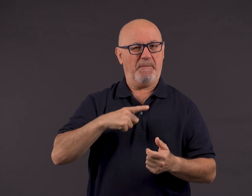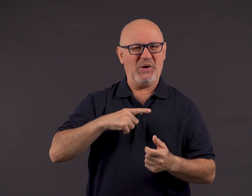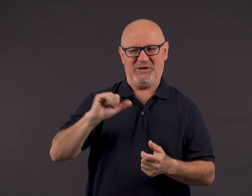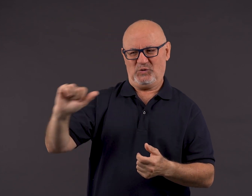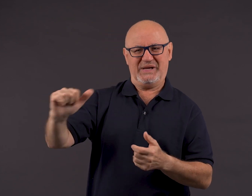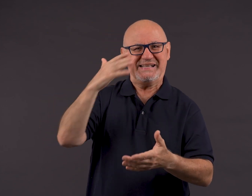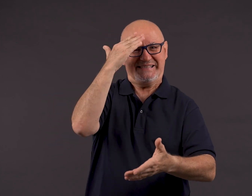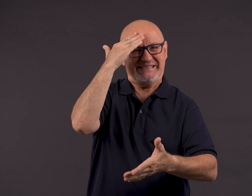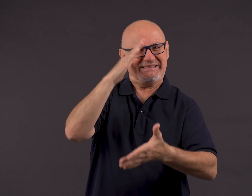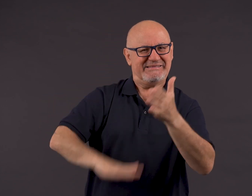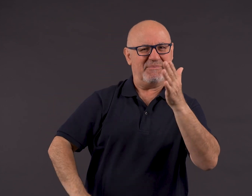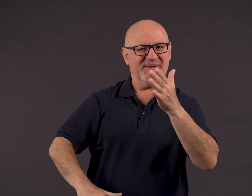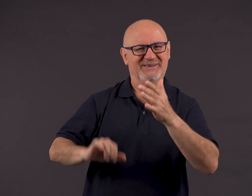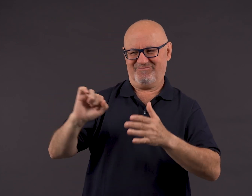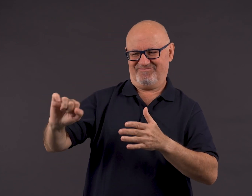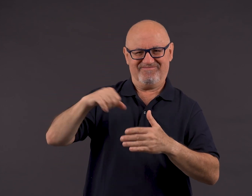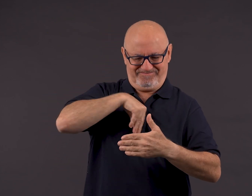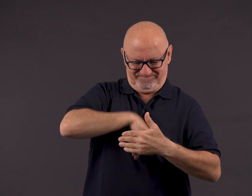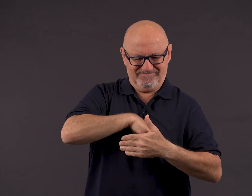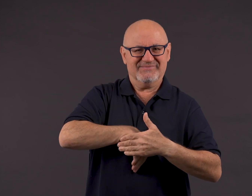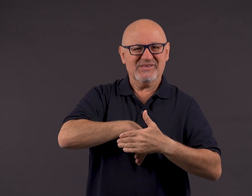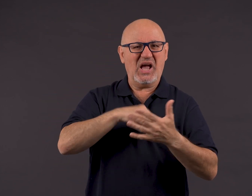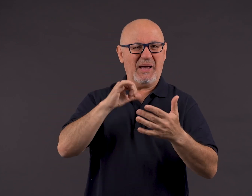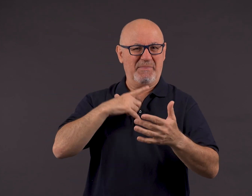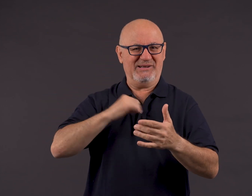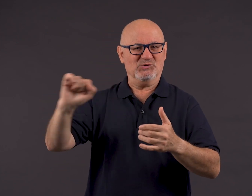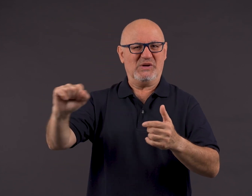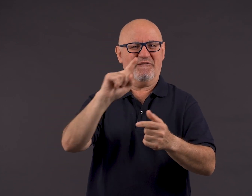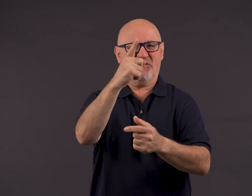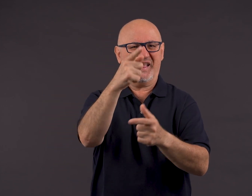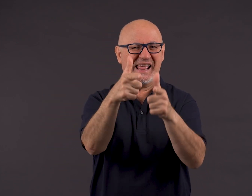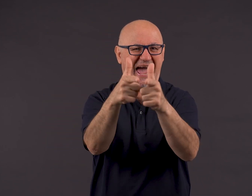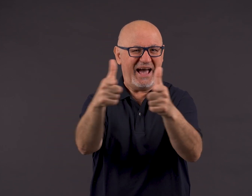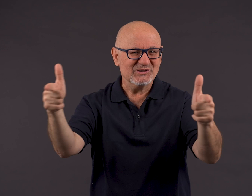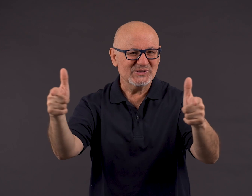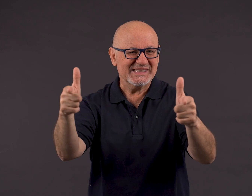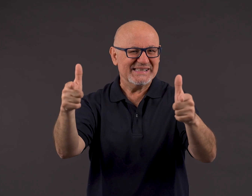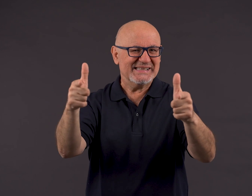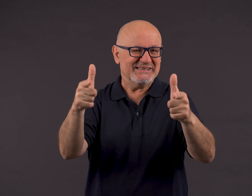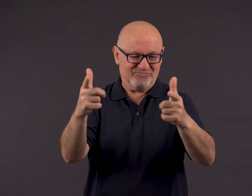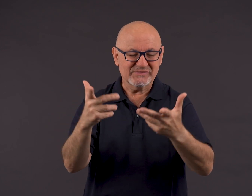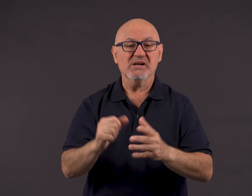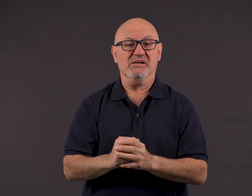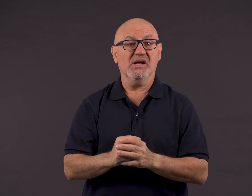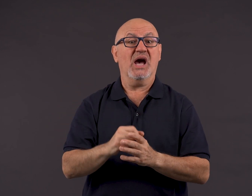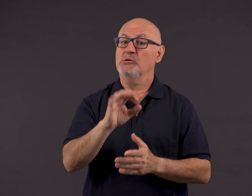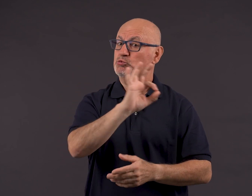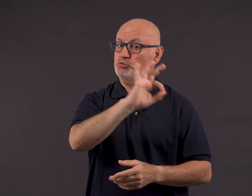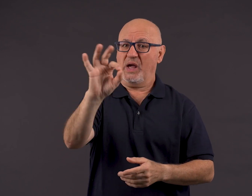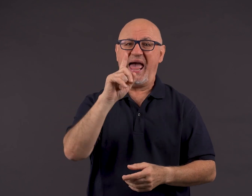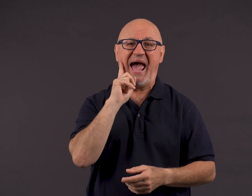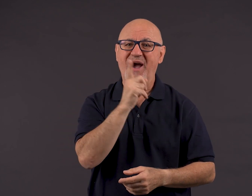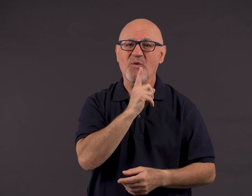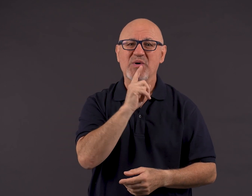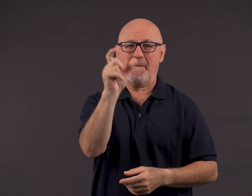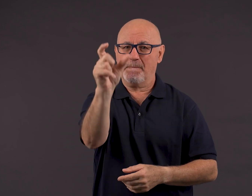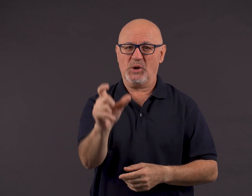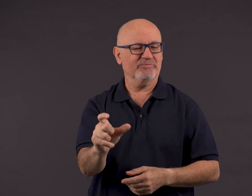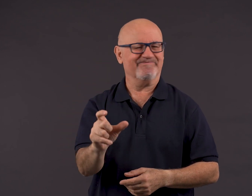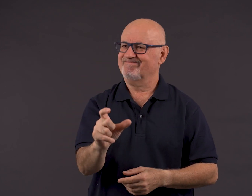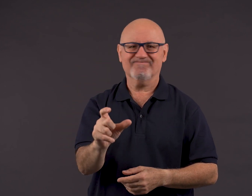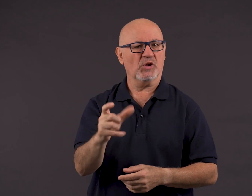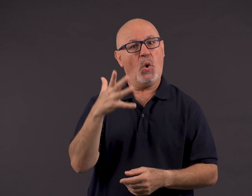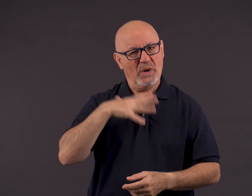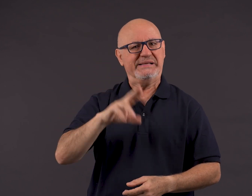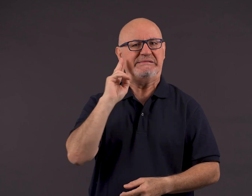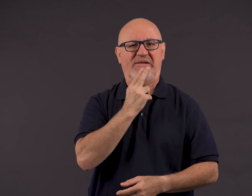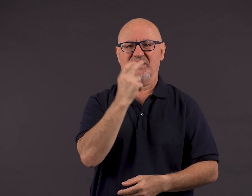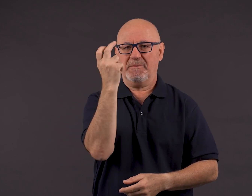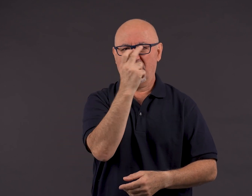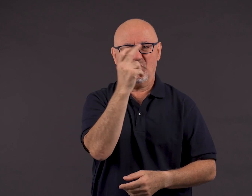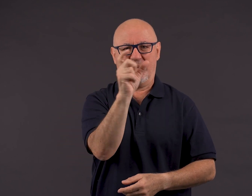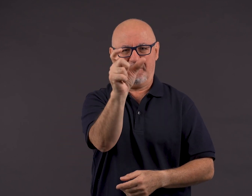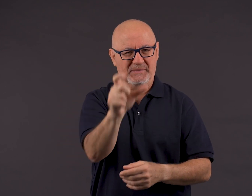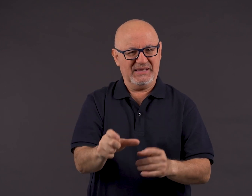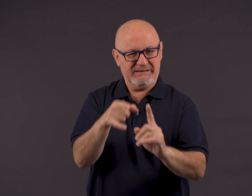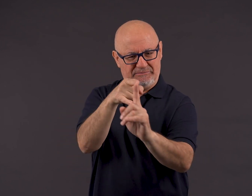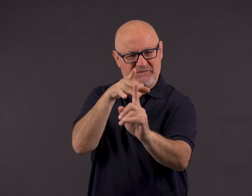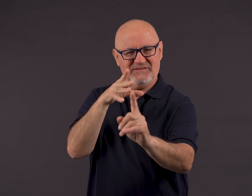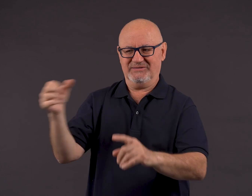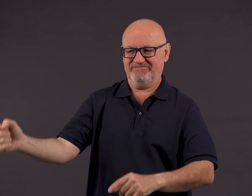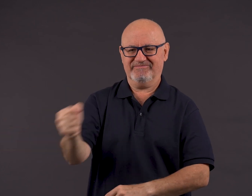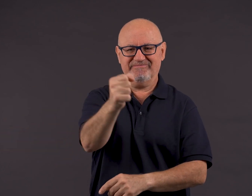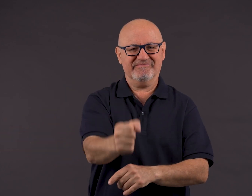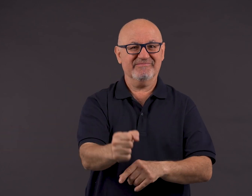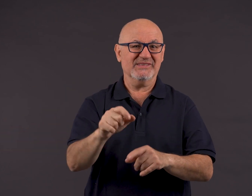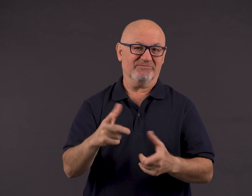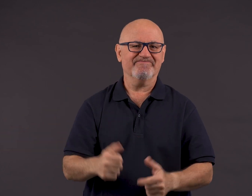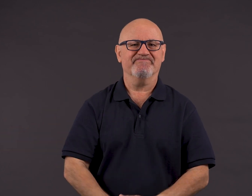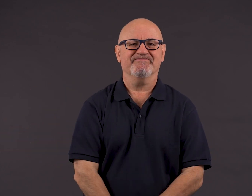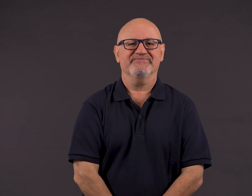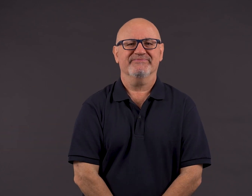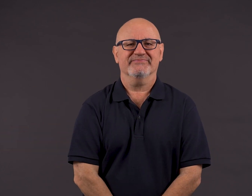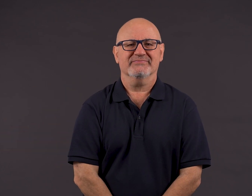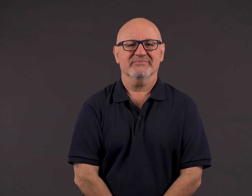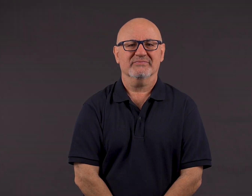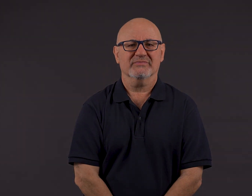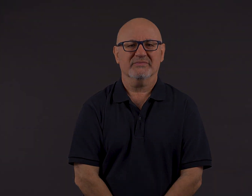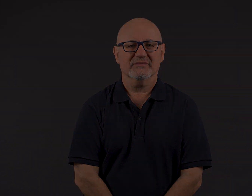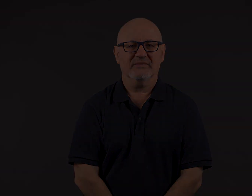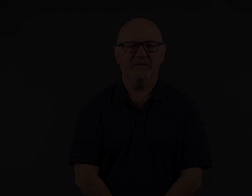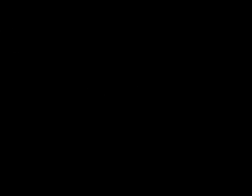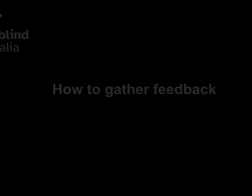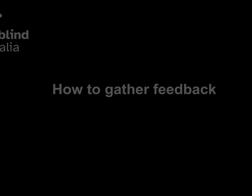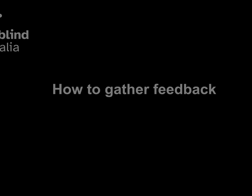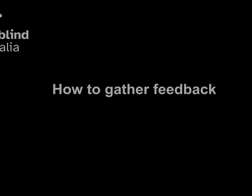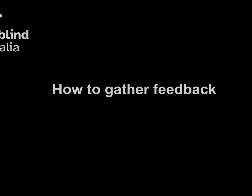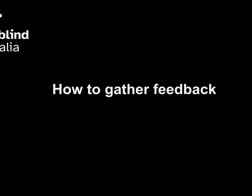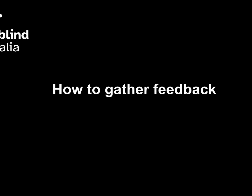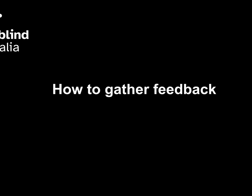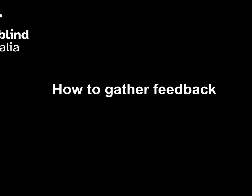expertise especially as Auslan users and it's not appropriate to use someone who is not deafblind.